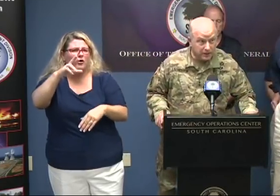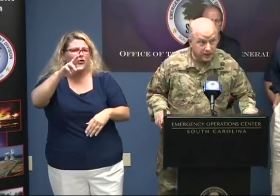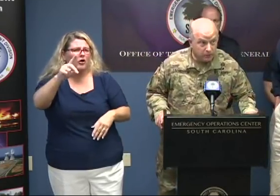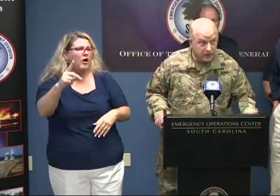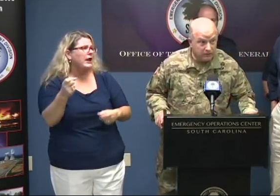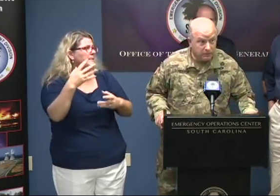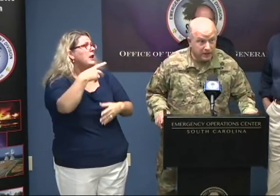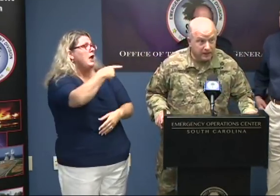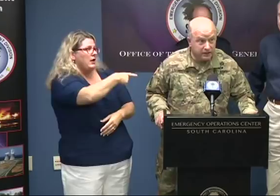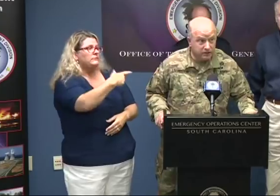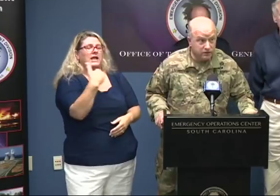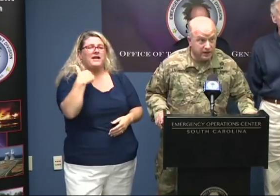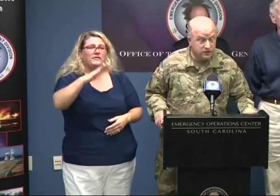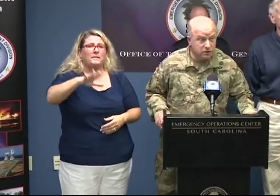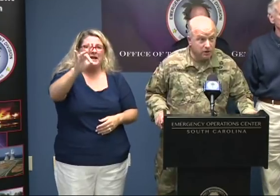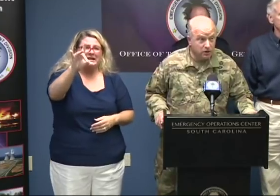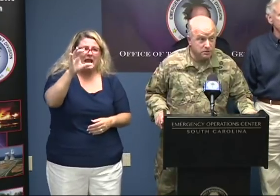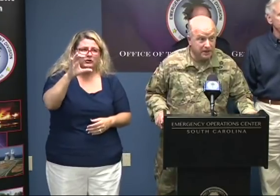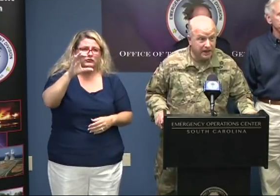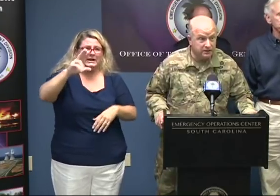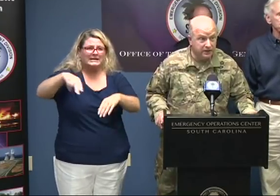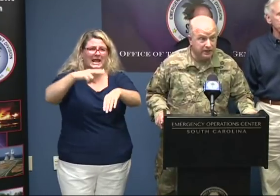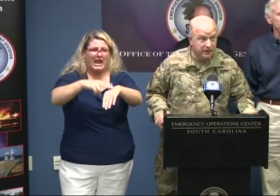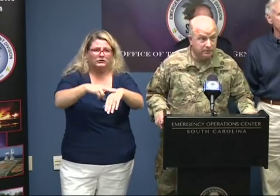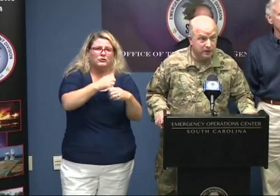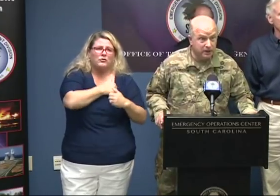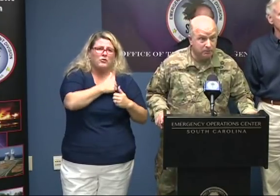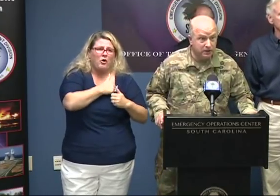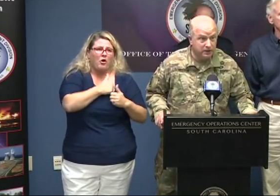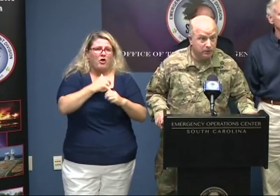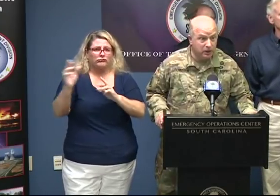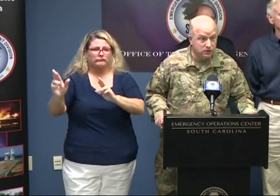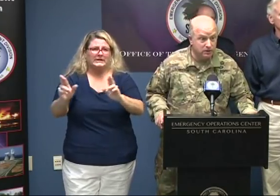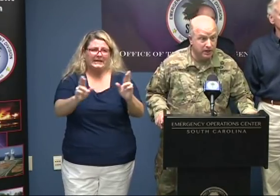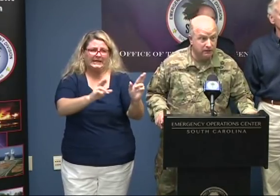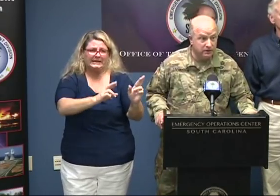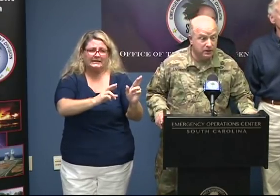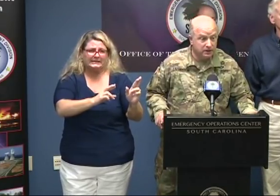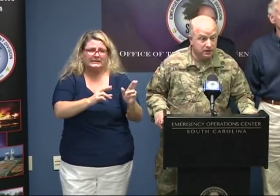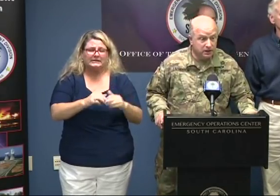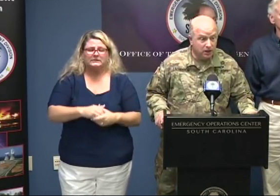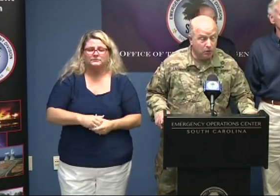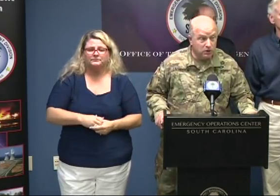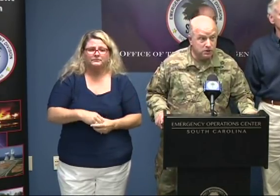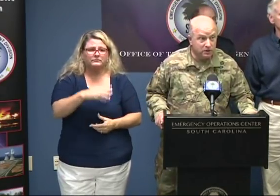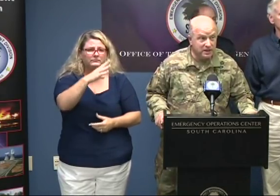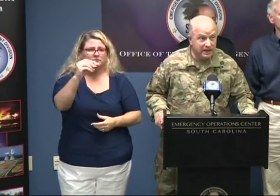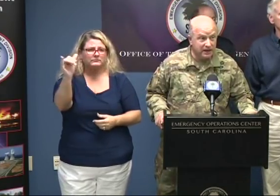Right now we have about 800 National Guardsmen activated, but then we also have almost 3,000